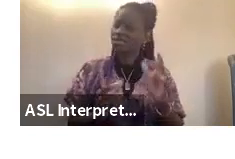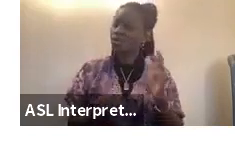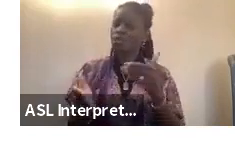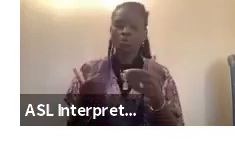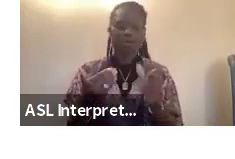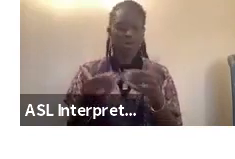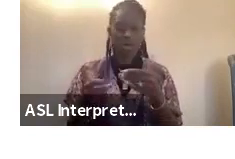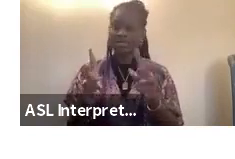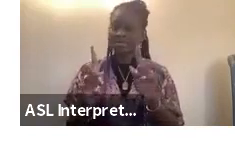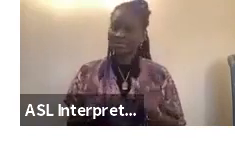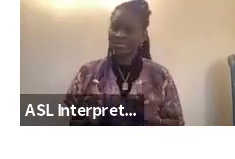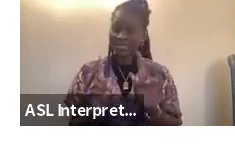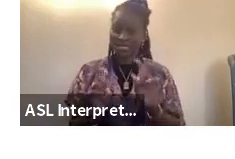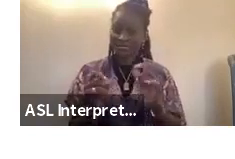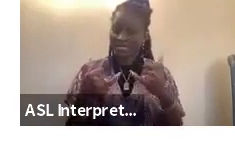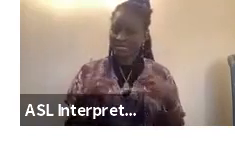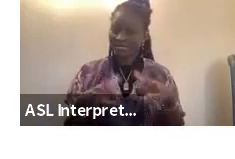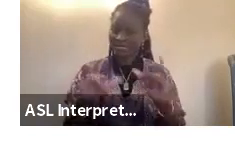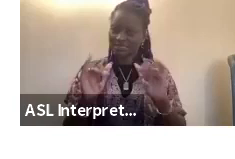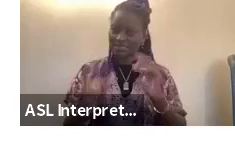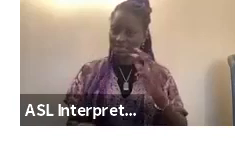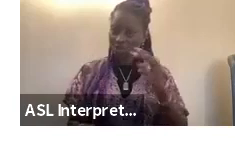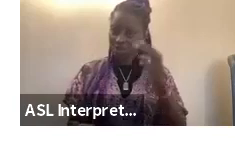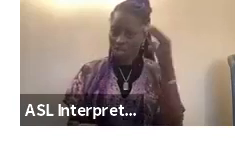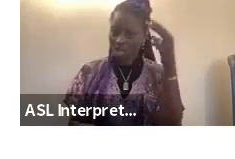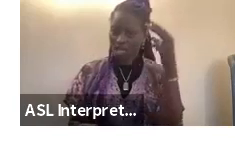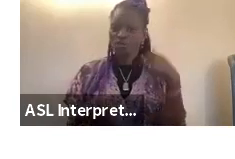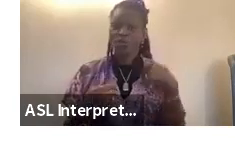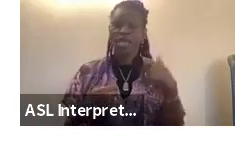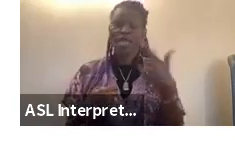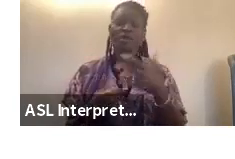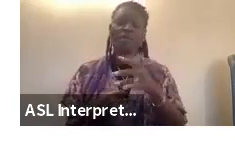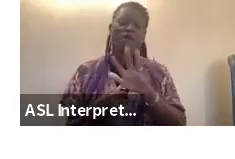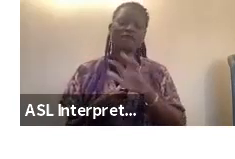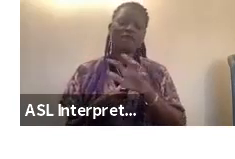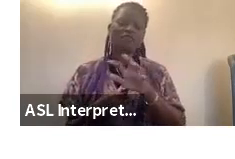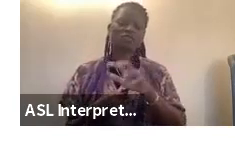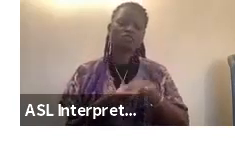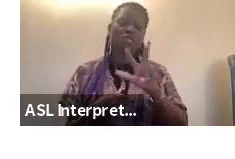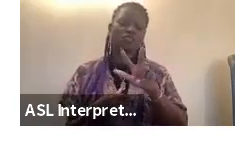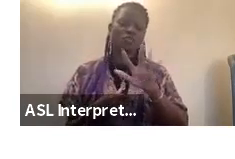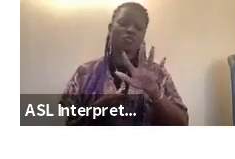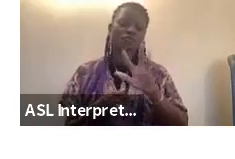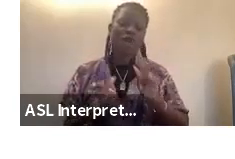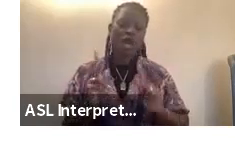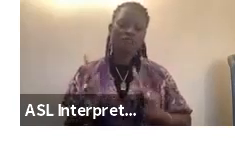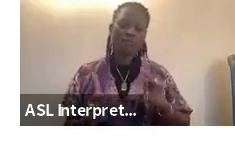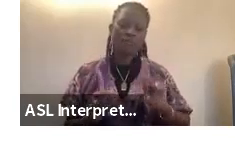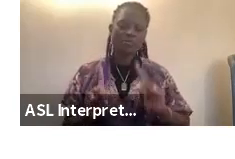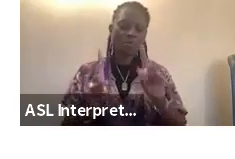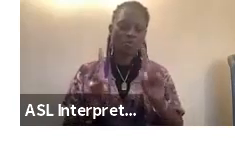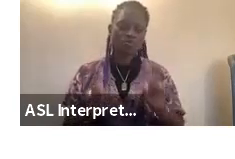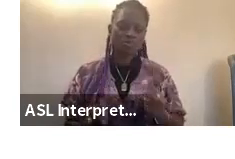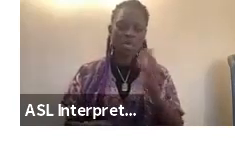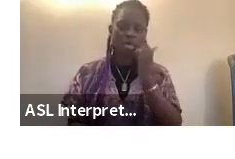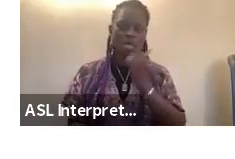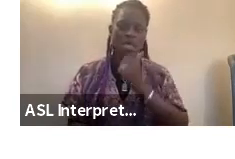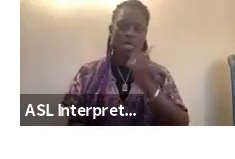It's currently 535 tests per 100,000 residents per day, but we have seen a decrease among all